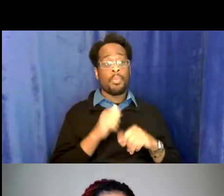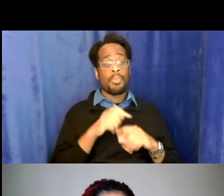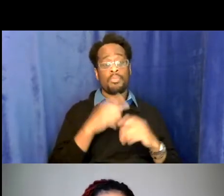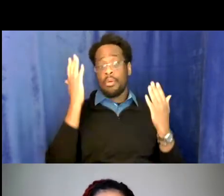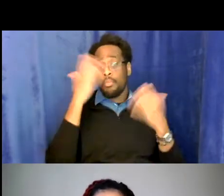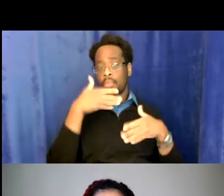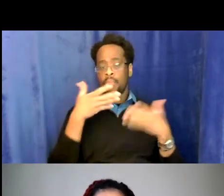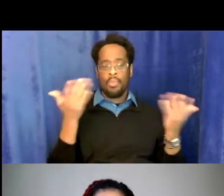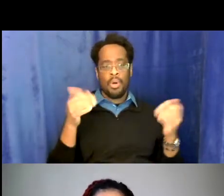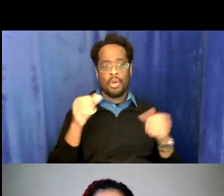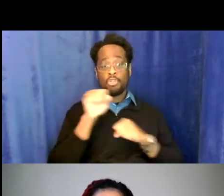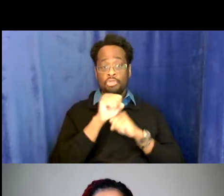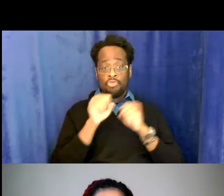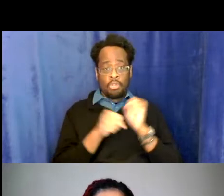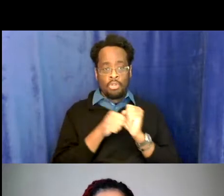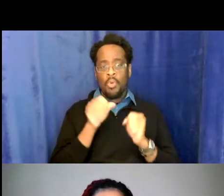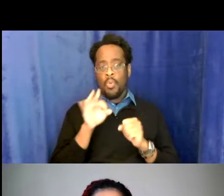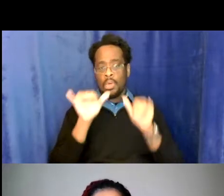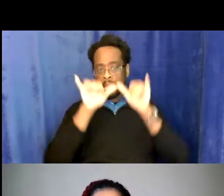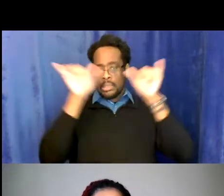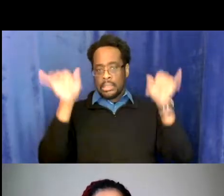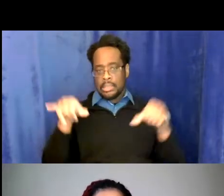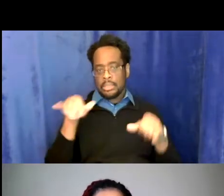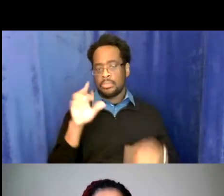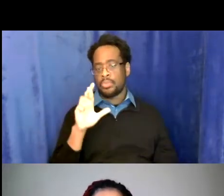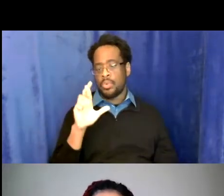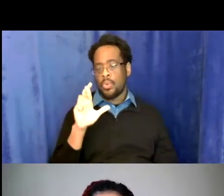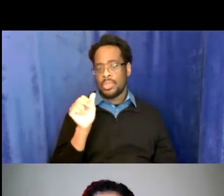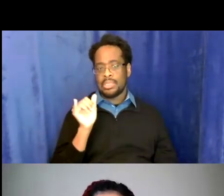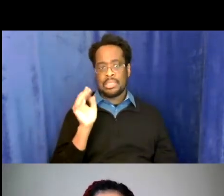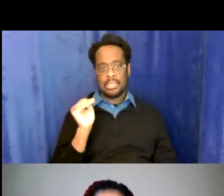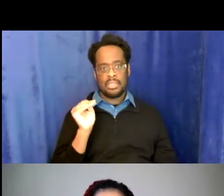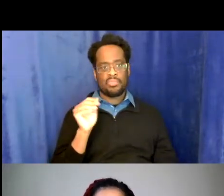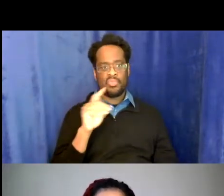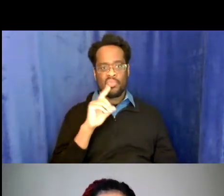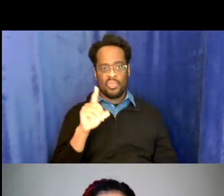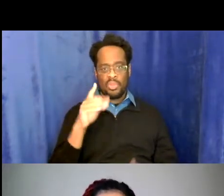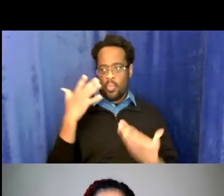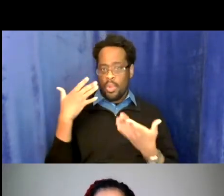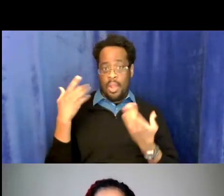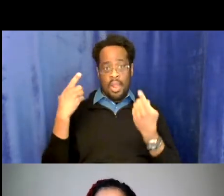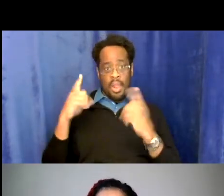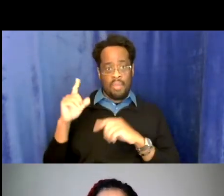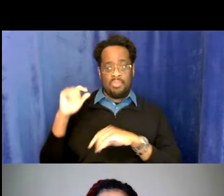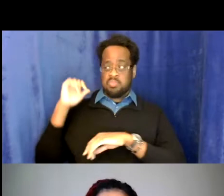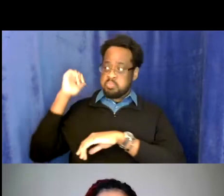to be treating someone inappropriately, but the structure in the system is really what defines